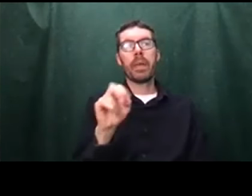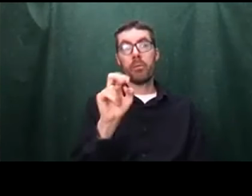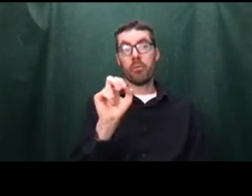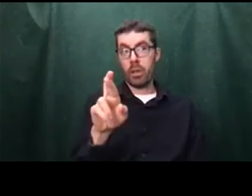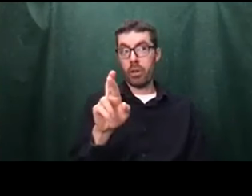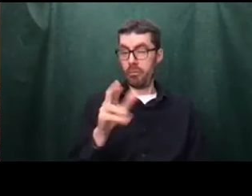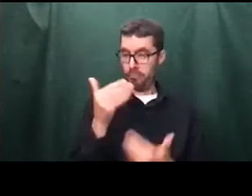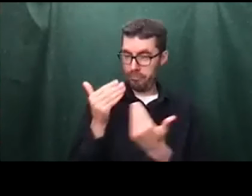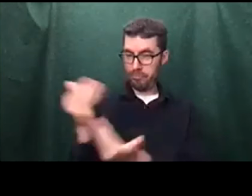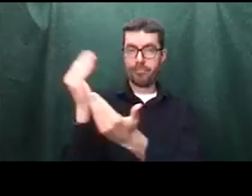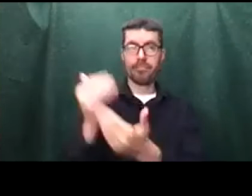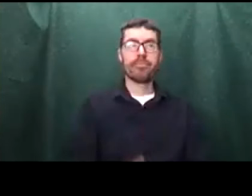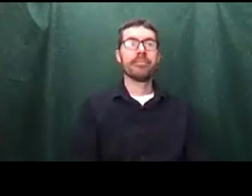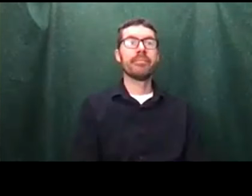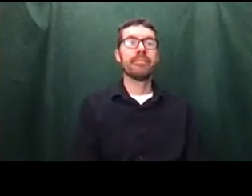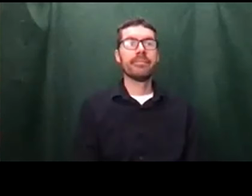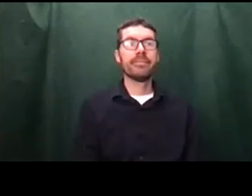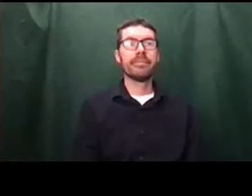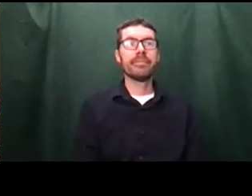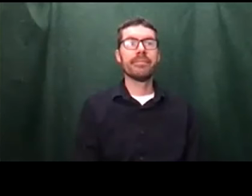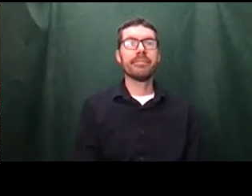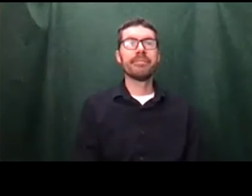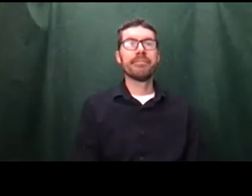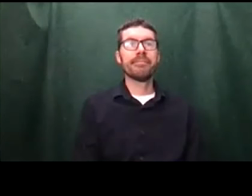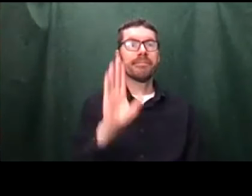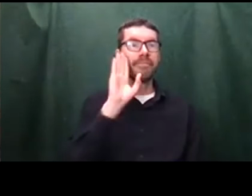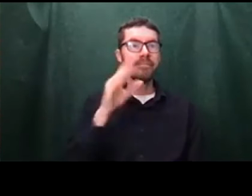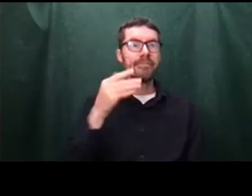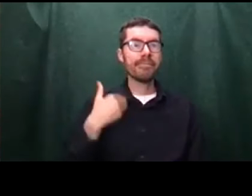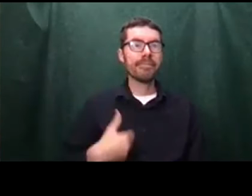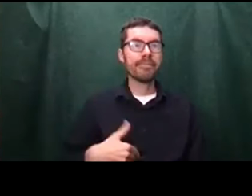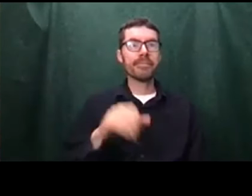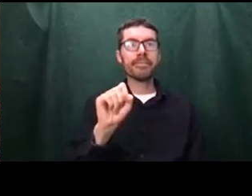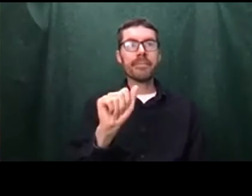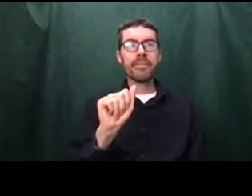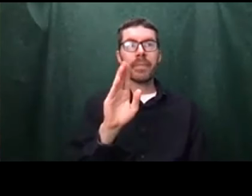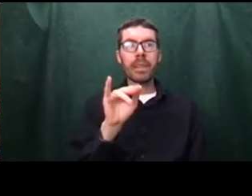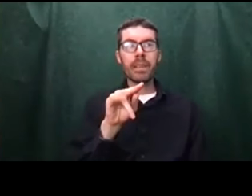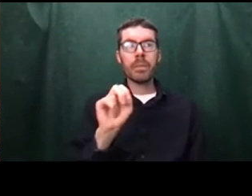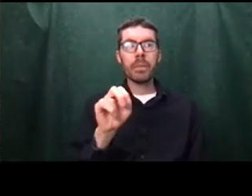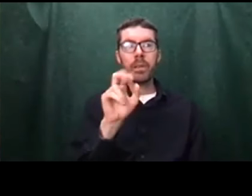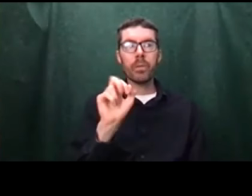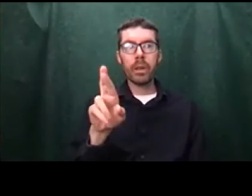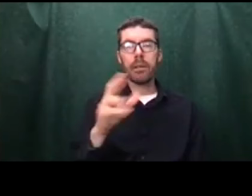Sabine: Hi, this is Sabine Rear. Thank you, Mel for that really kind introduction.